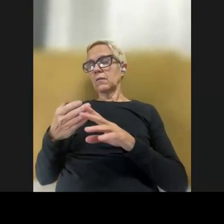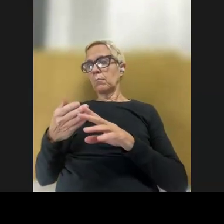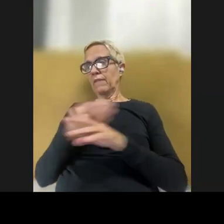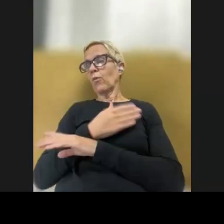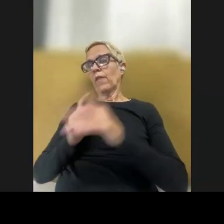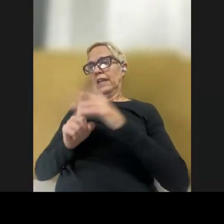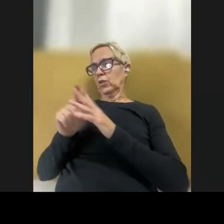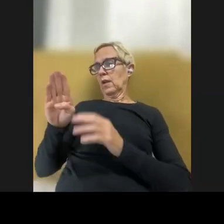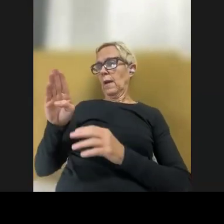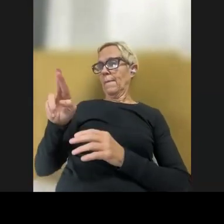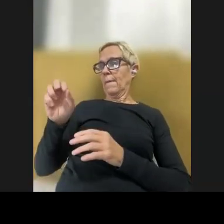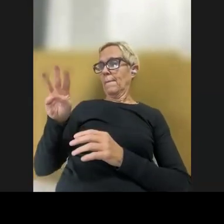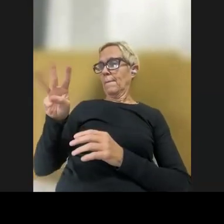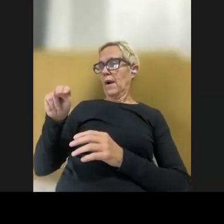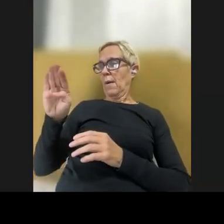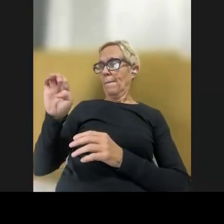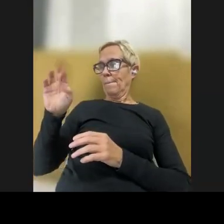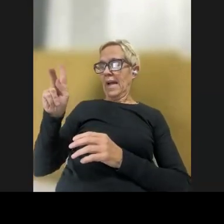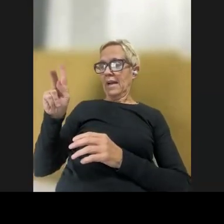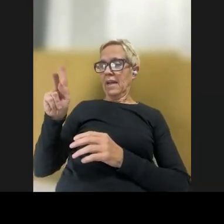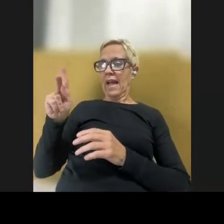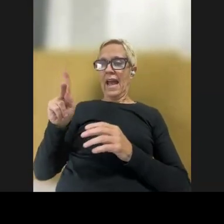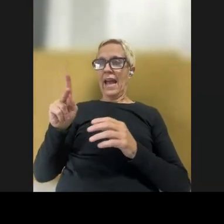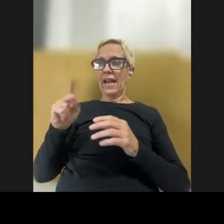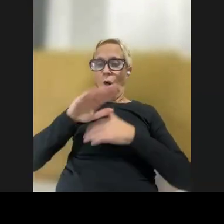And so, when they came down to SKIL, they showed up here before they showed up at Brownback's shop. They showed up here a couple months before that.